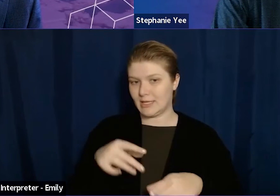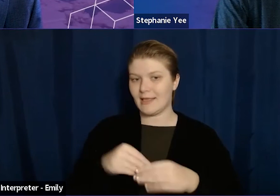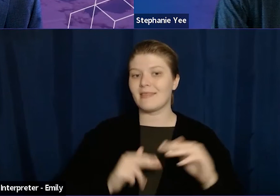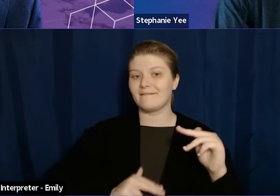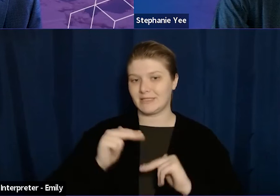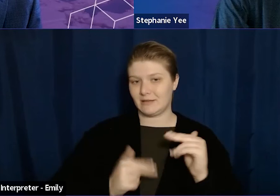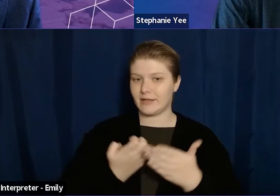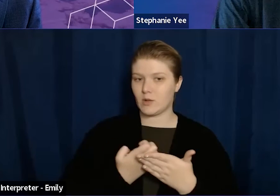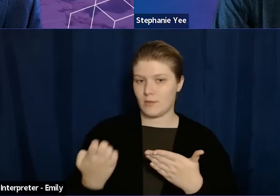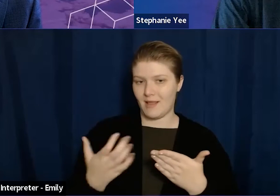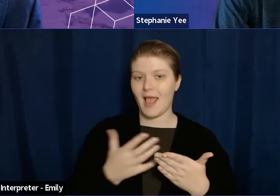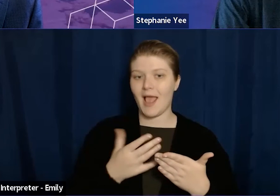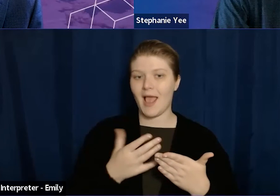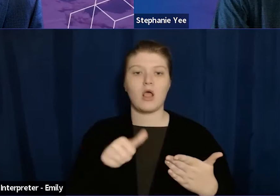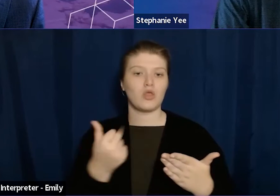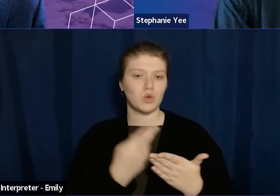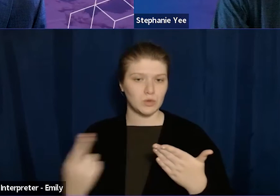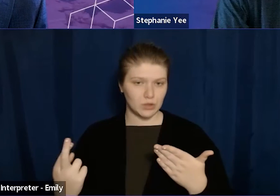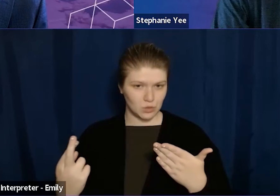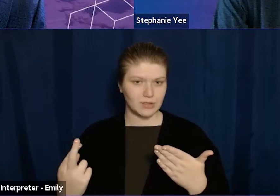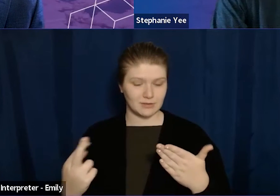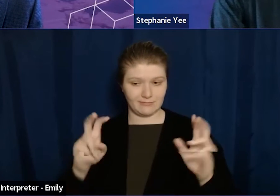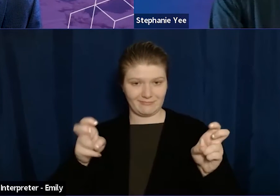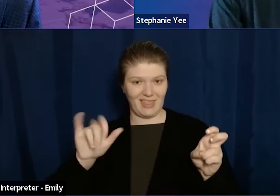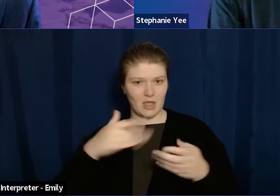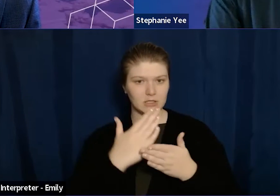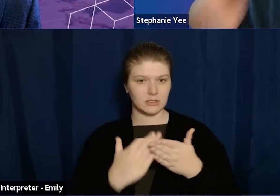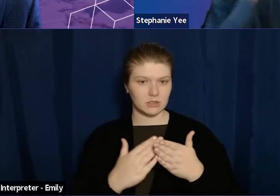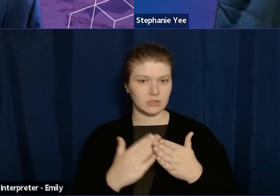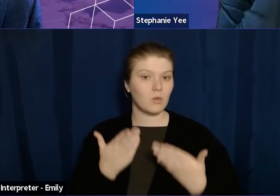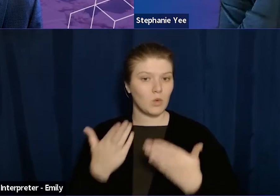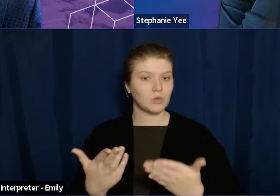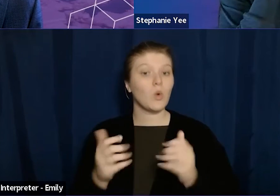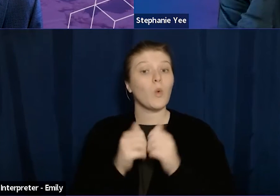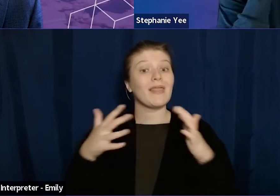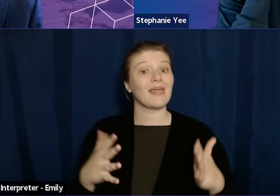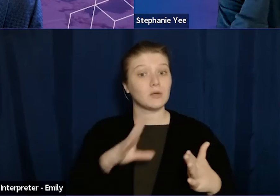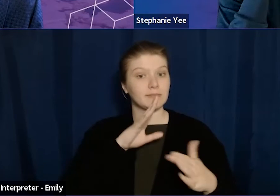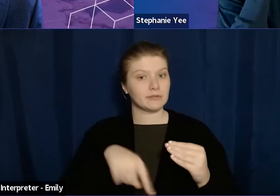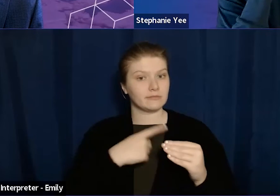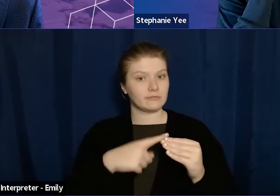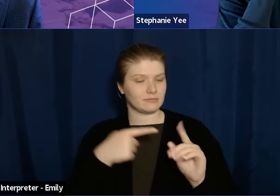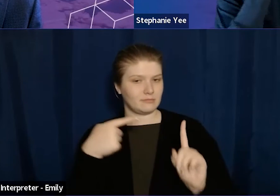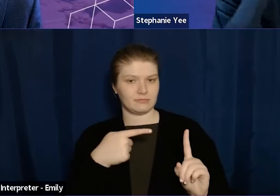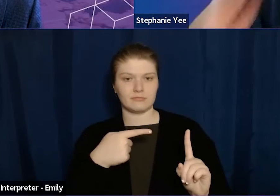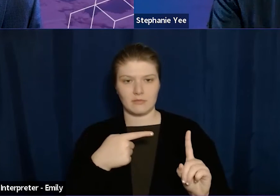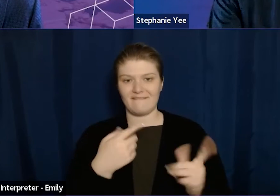and other resources section of the proposal without speaking specifically about funding --